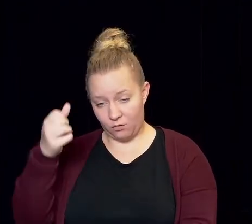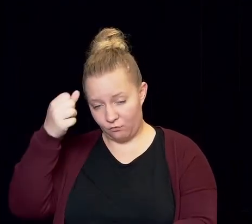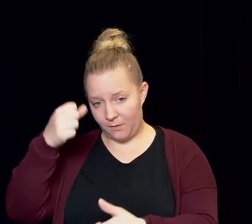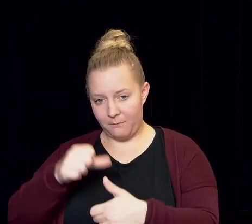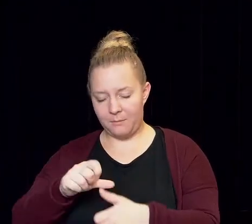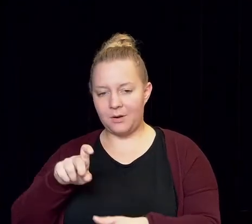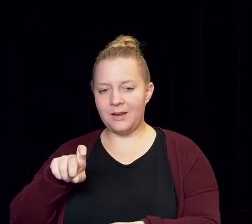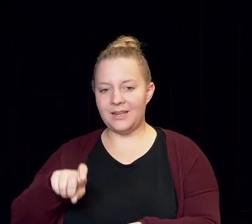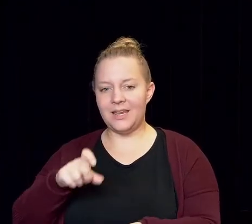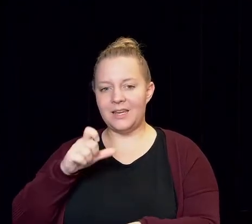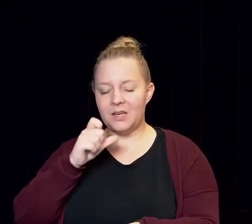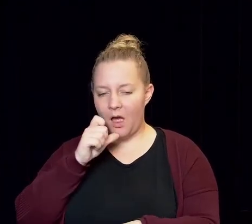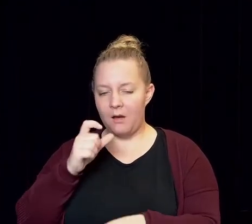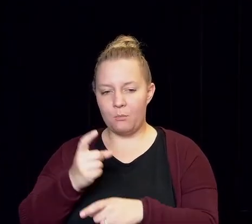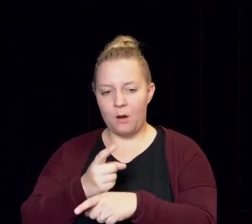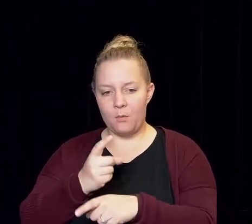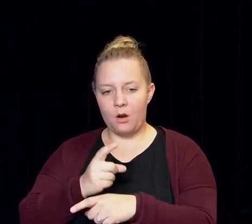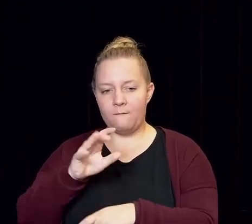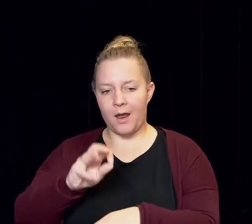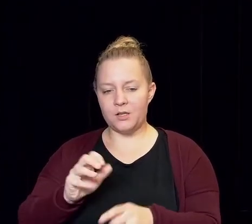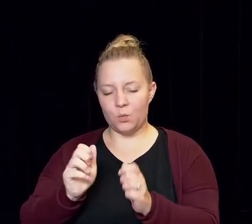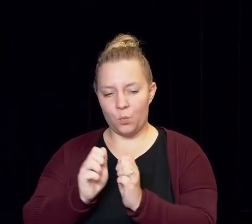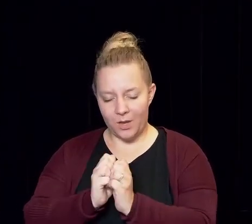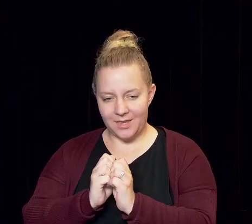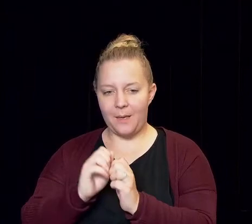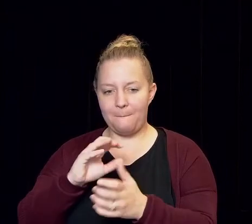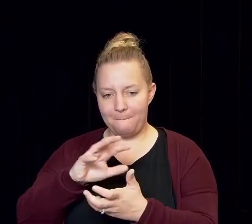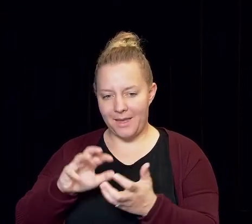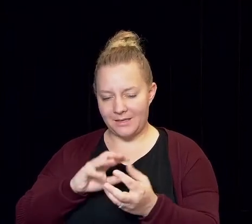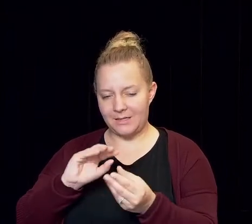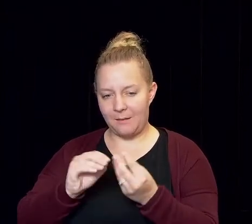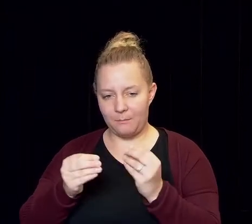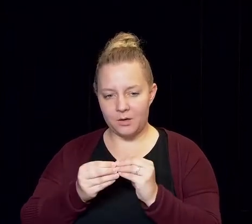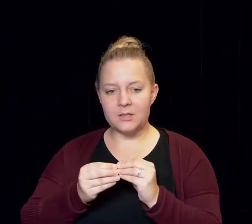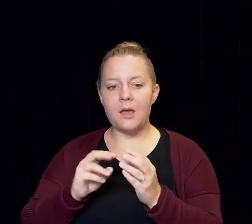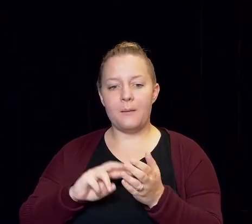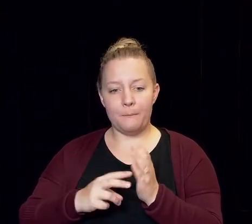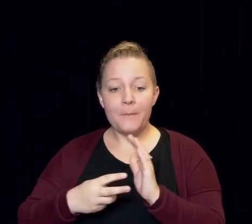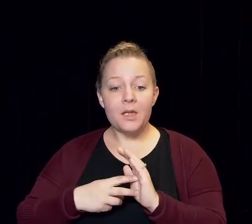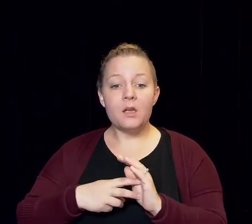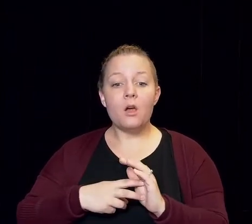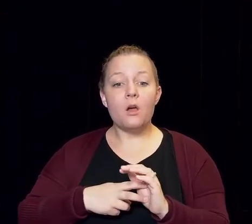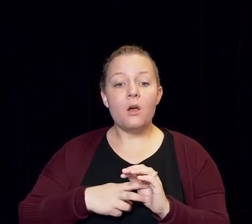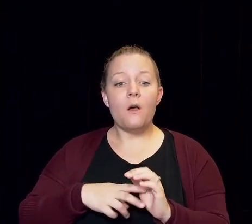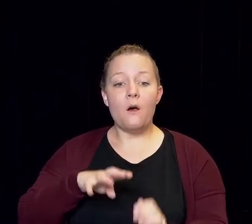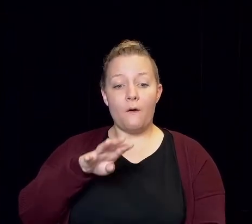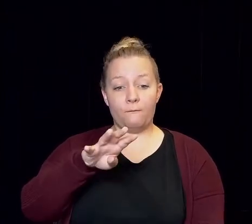fractions with mixed numbers. So, that's going to be 4/3 divided by 1/4. Alert! Alert! Alert! Do not